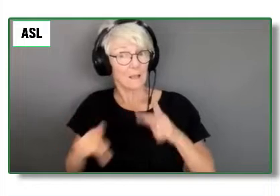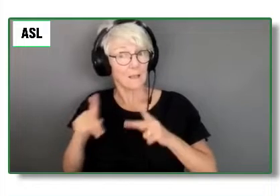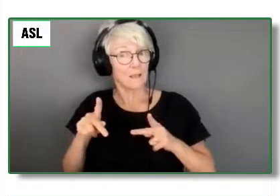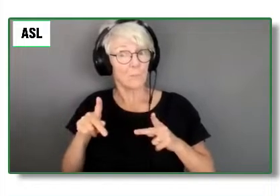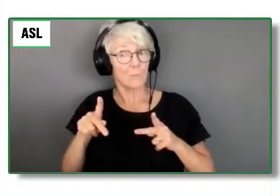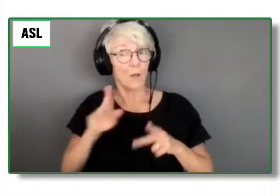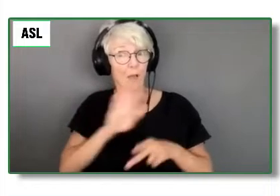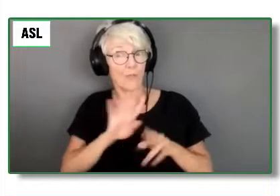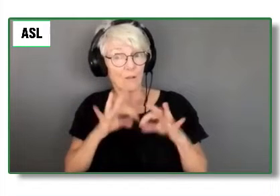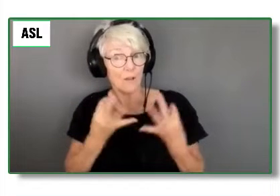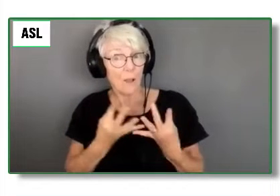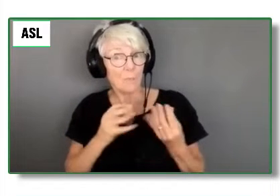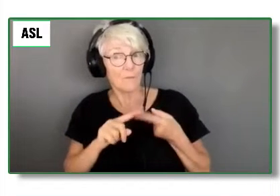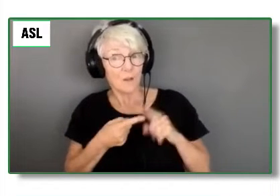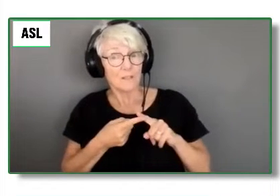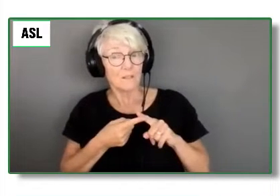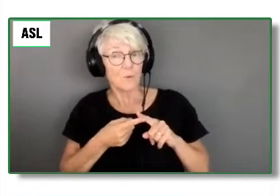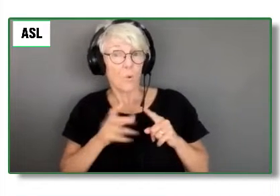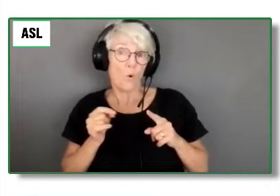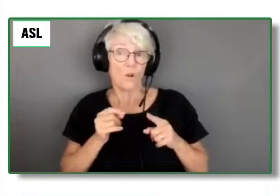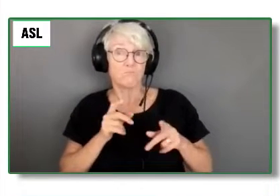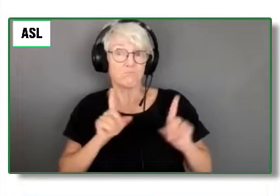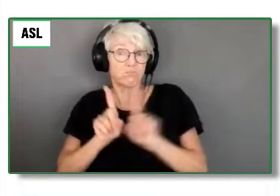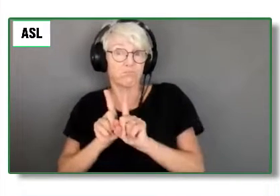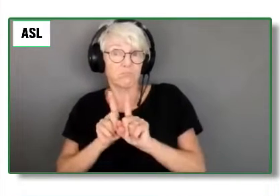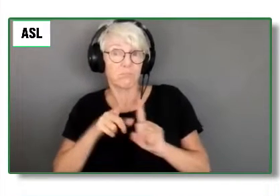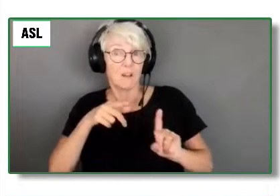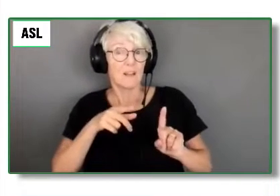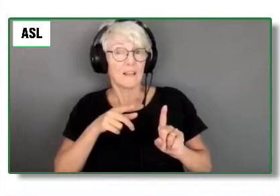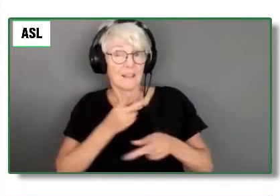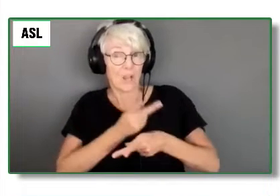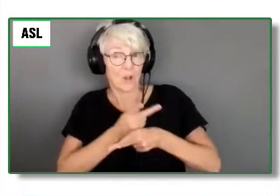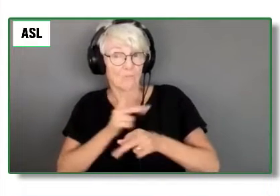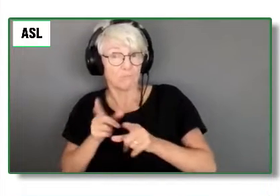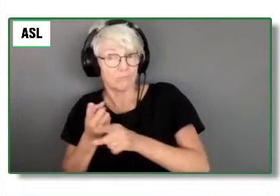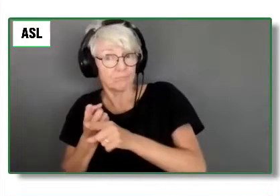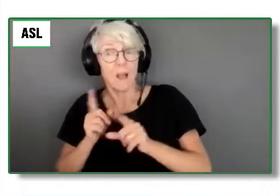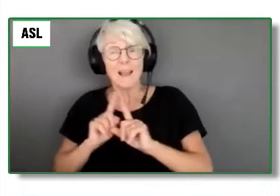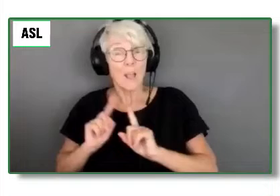friends, and caregivers have been able to participate in a weekend camping trip